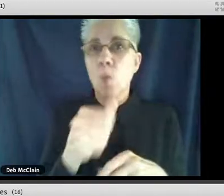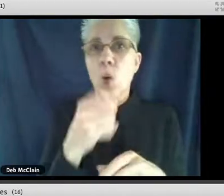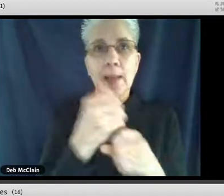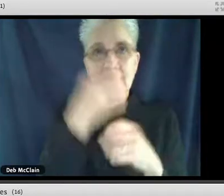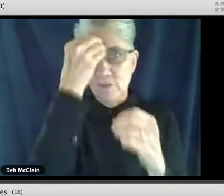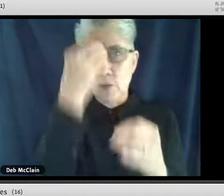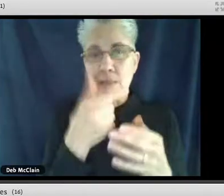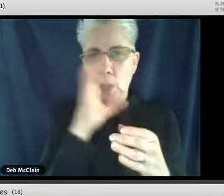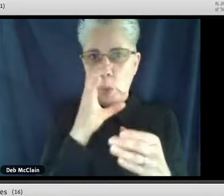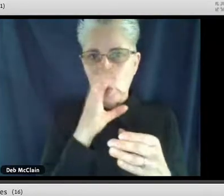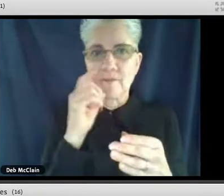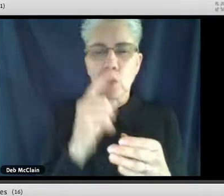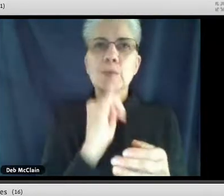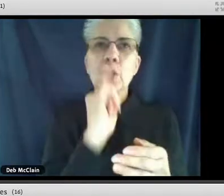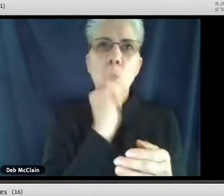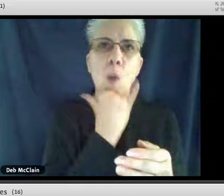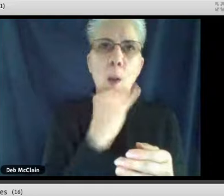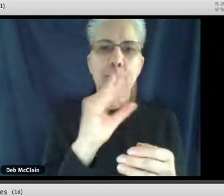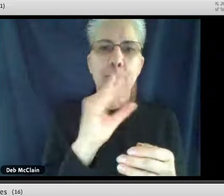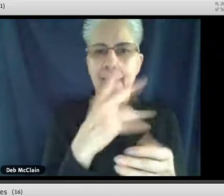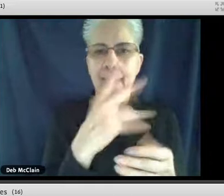because they went down the wrong path at the first moment.